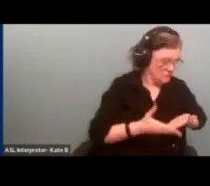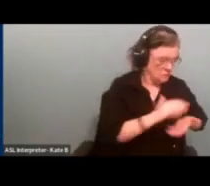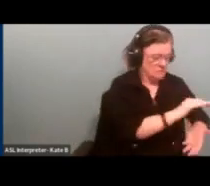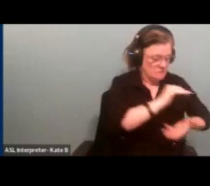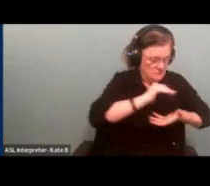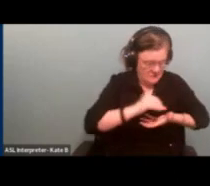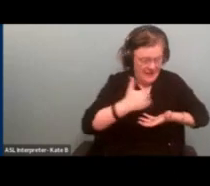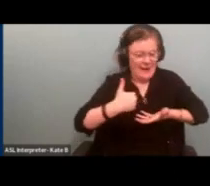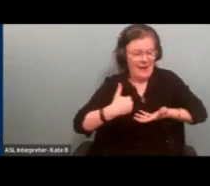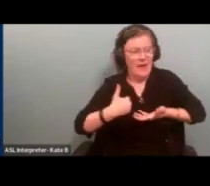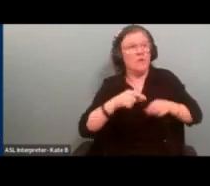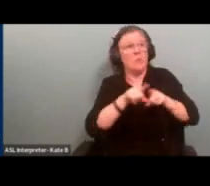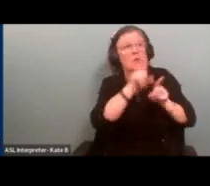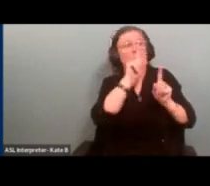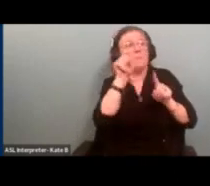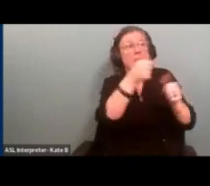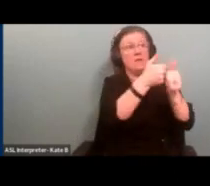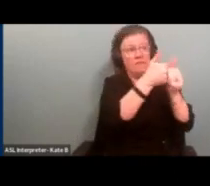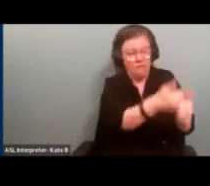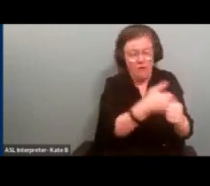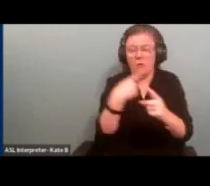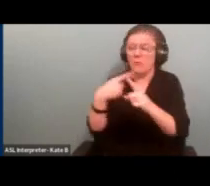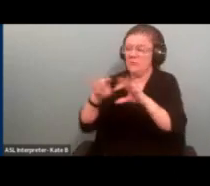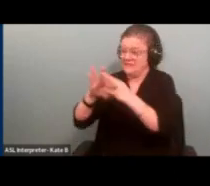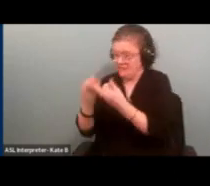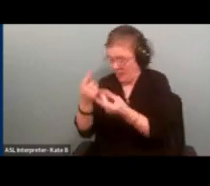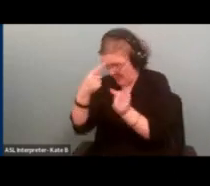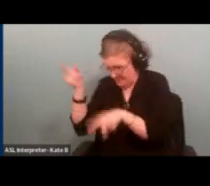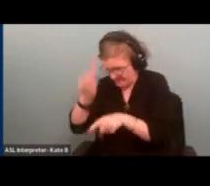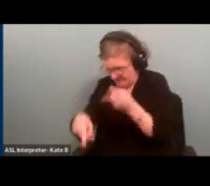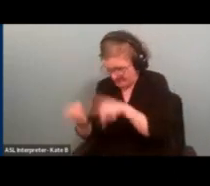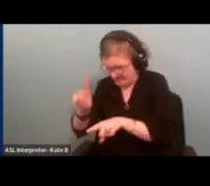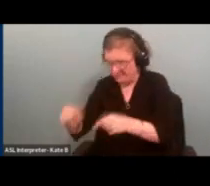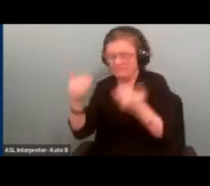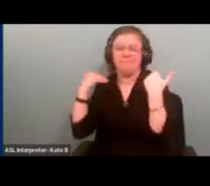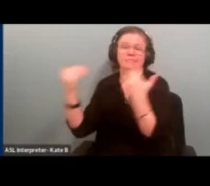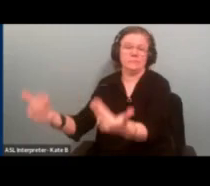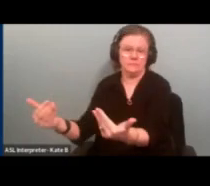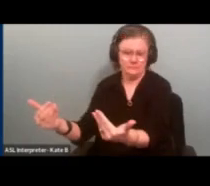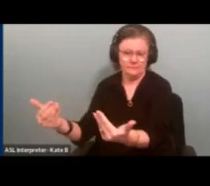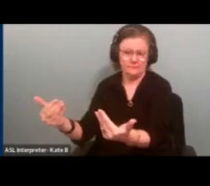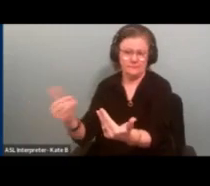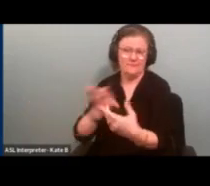family voice and choice and consensus building. Relationships are at the heart